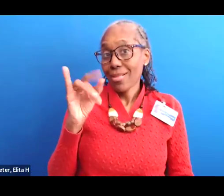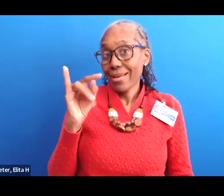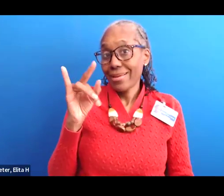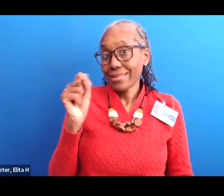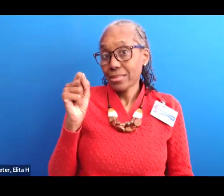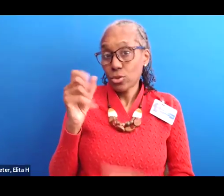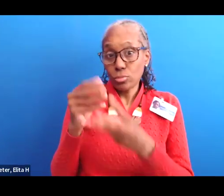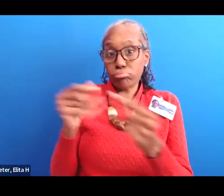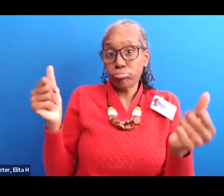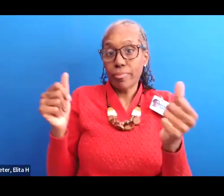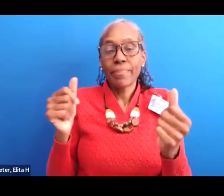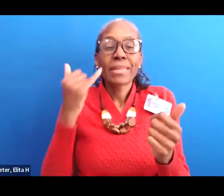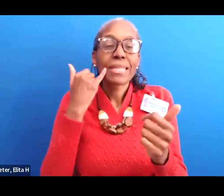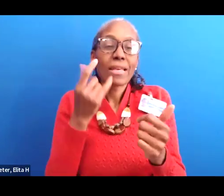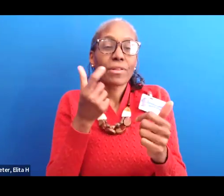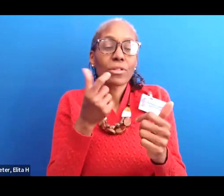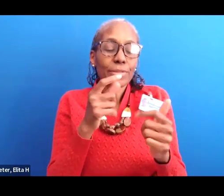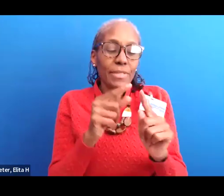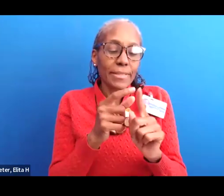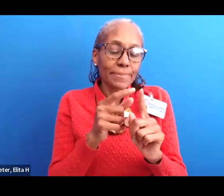colitis. They've had a little diversion, and they've had a little